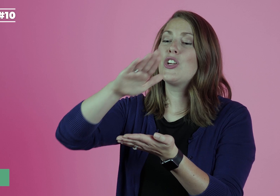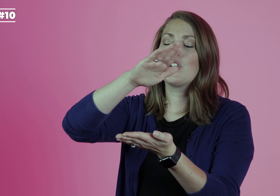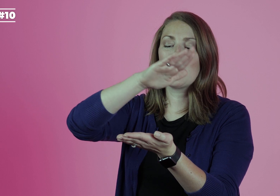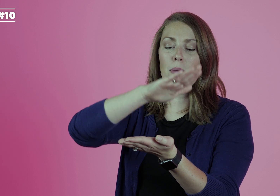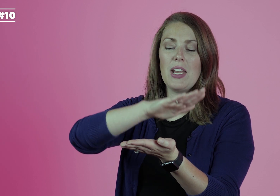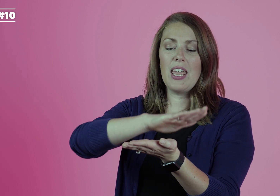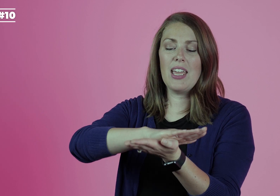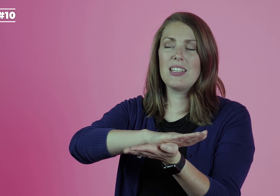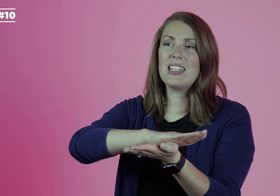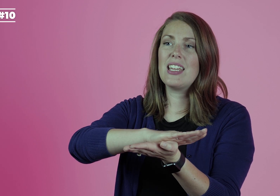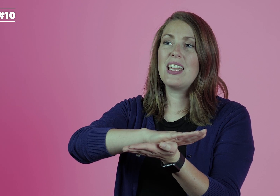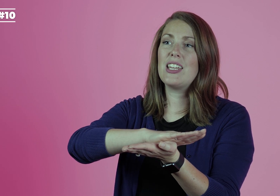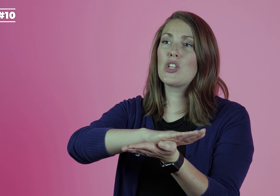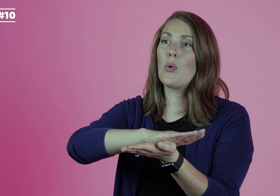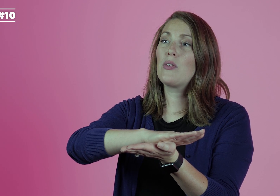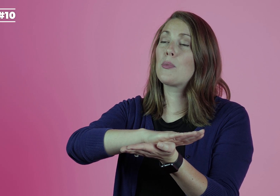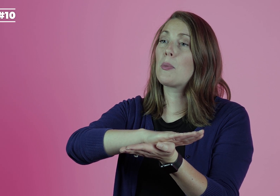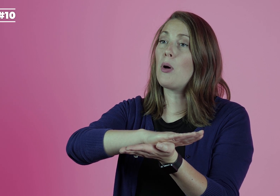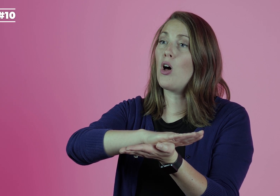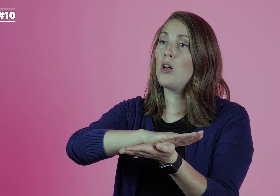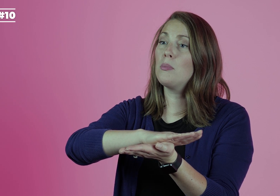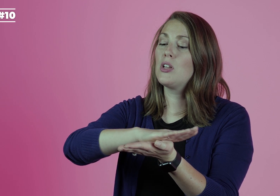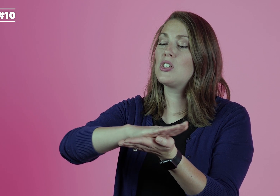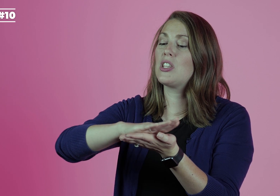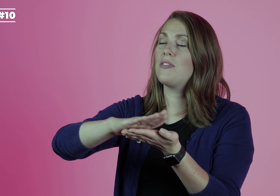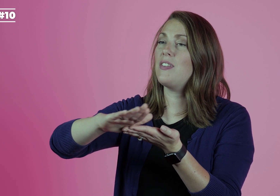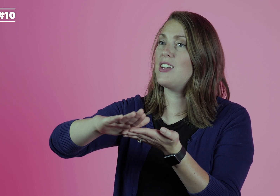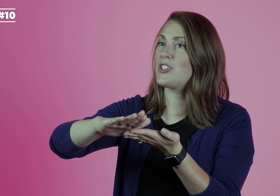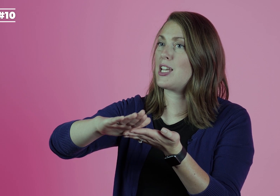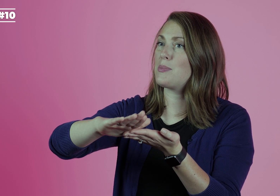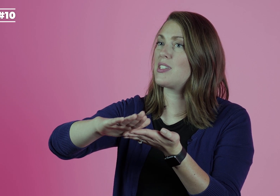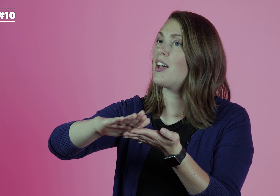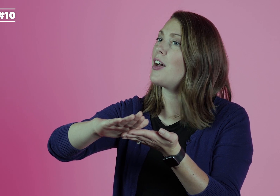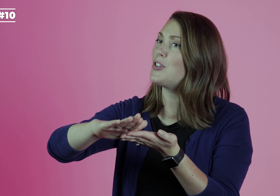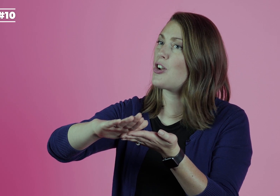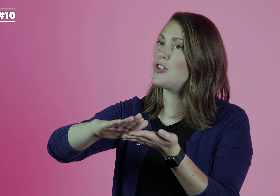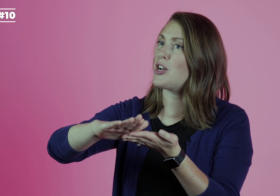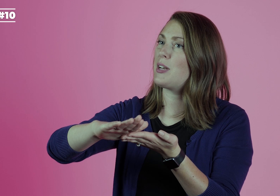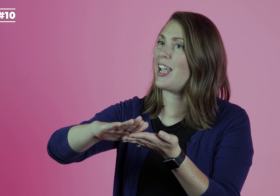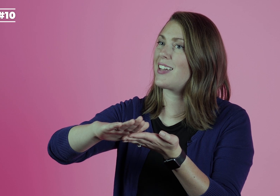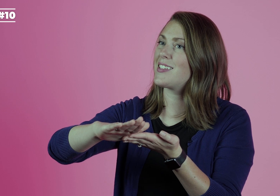your dominant hand is going from the palm to the fingertips of your non-dominant hand